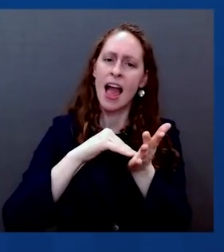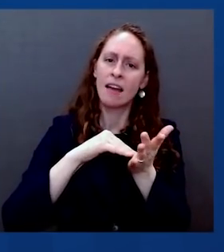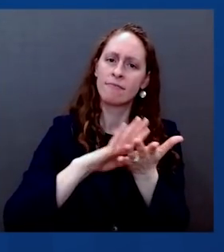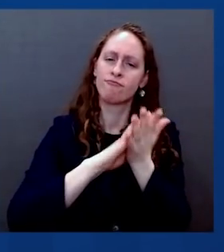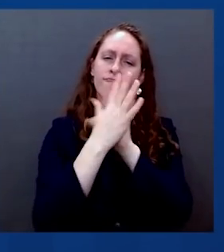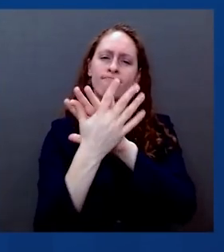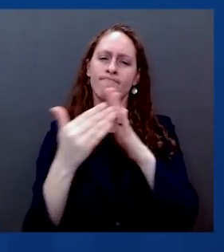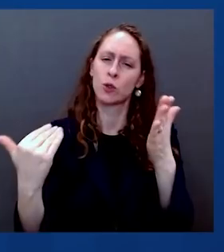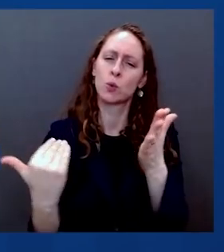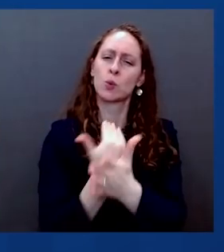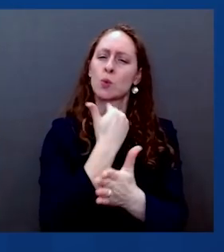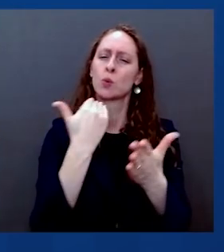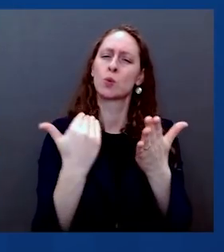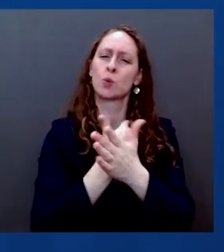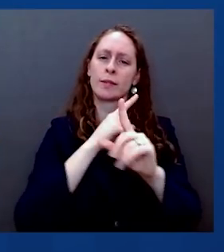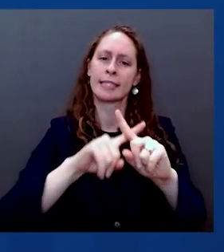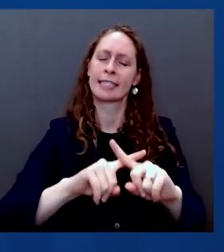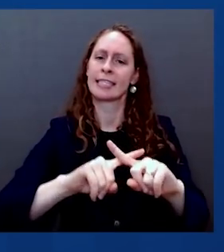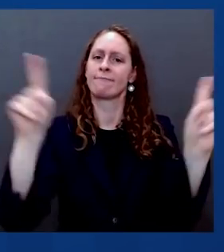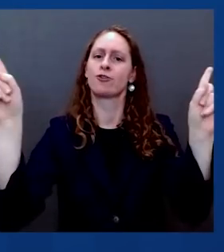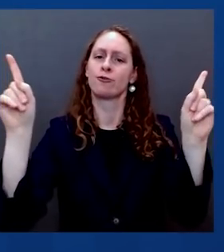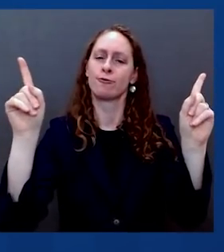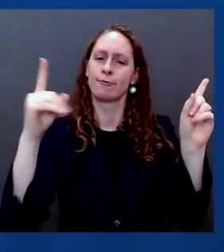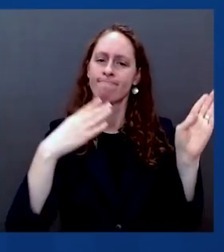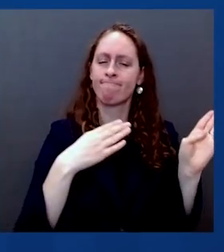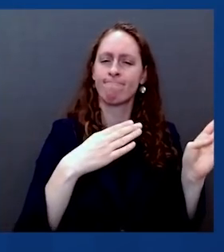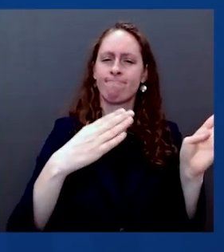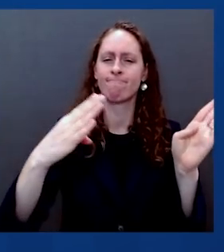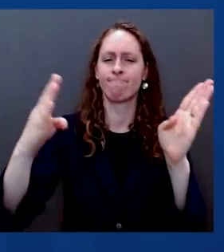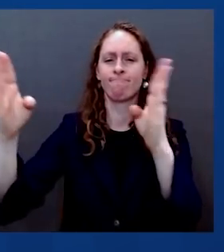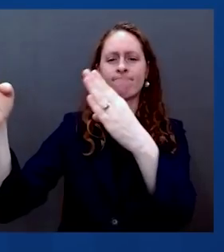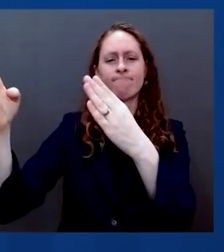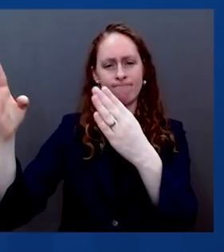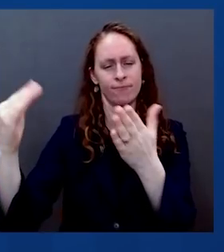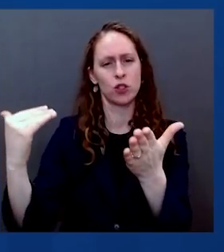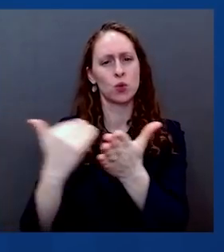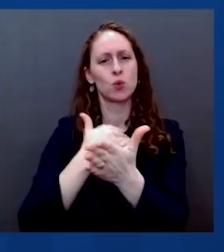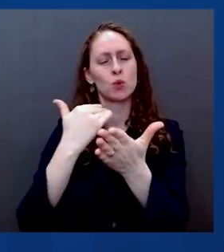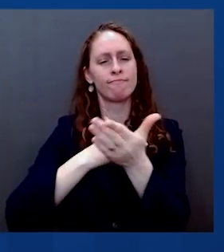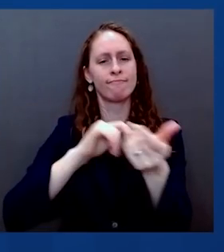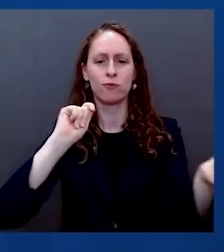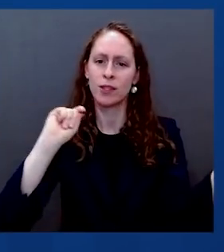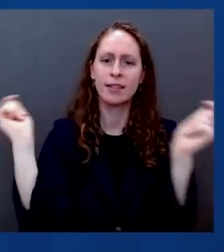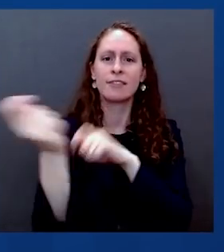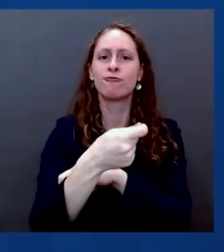is democracy's threshold liberty. Without it, nothing is possible,